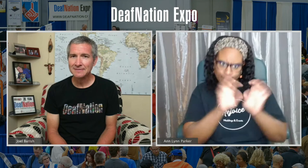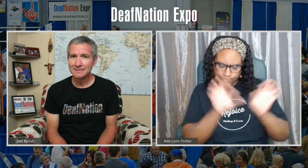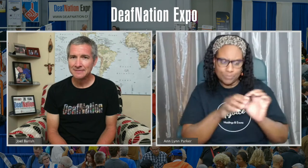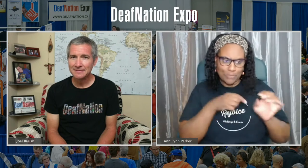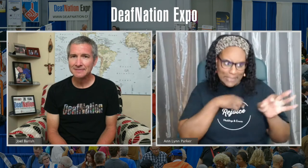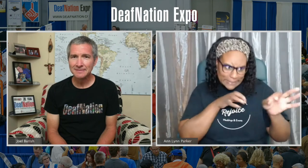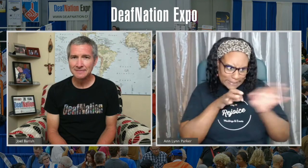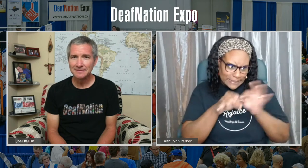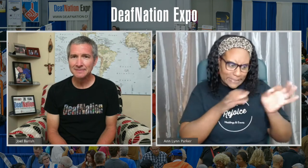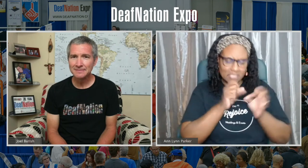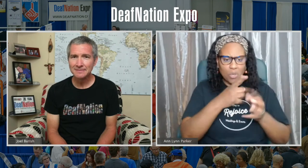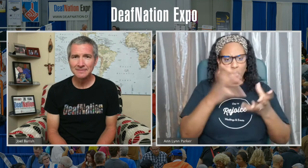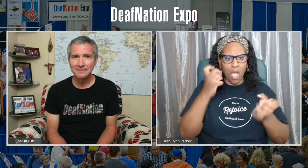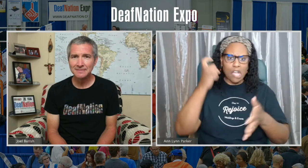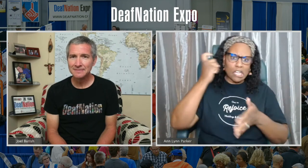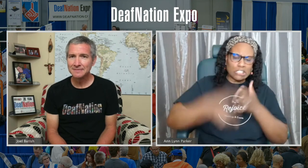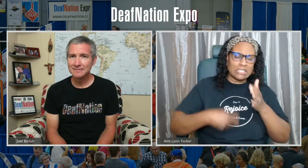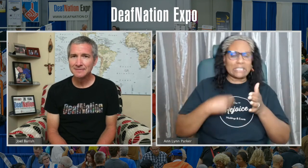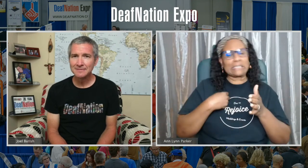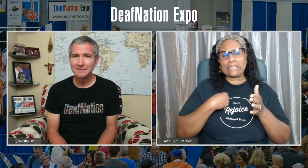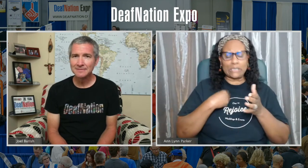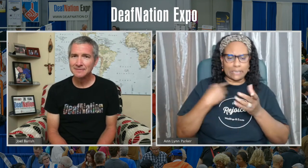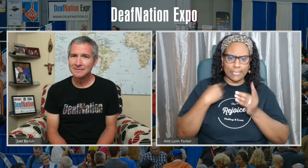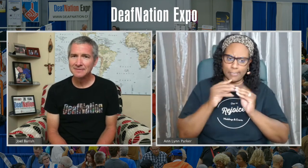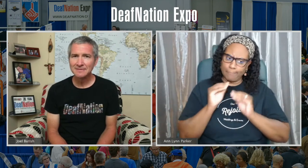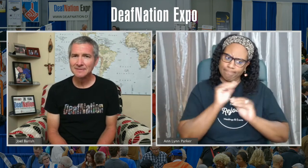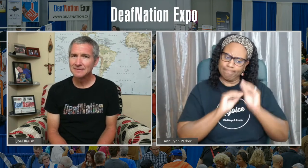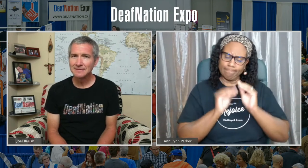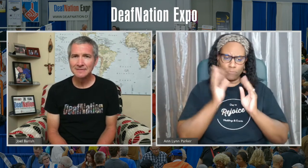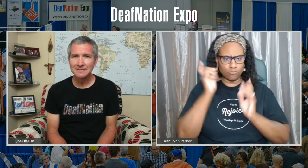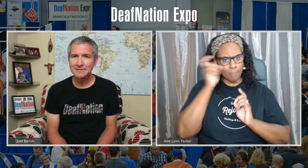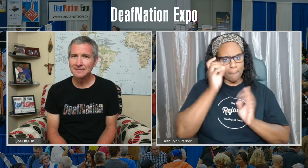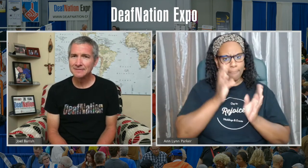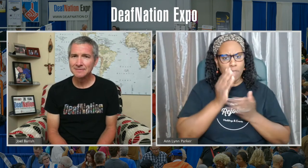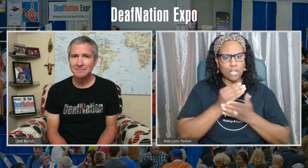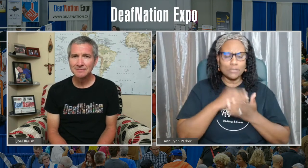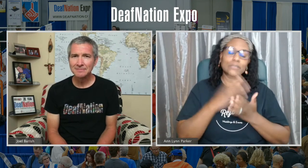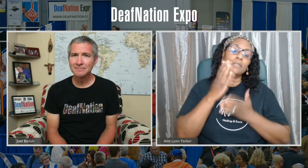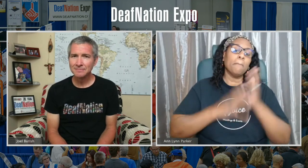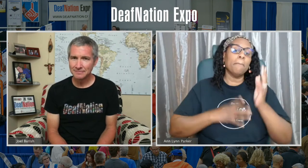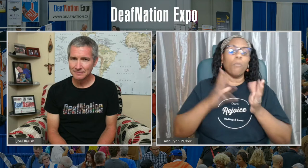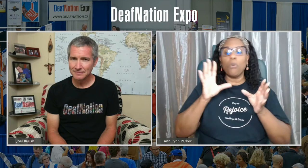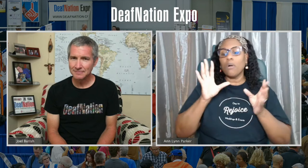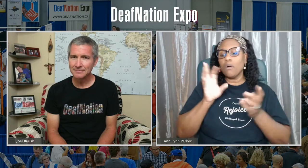for our cake, and they wanted to charge me extra. I wanted to budget wisely with finances.